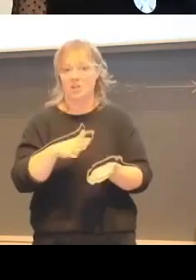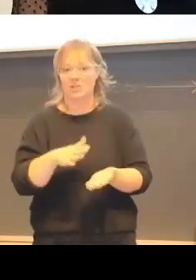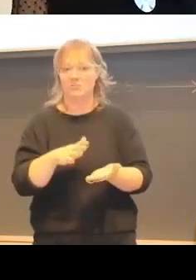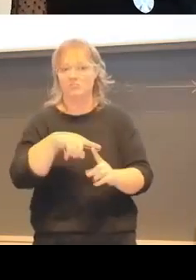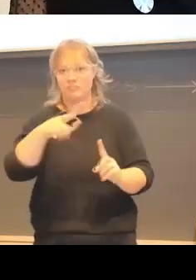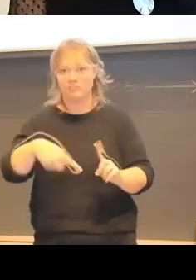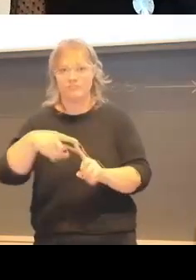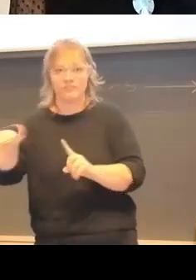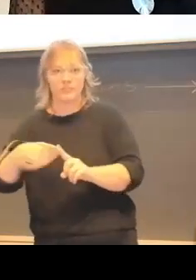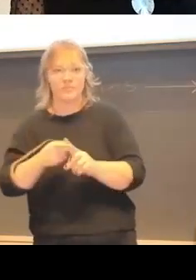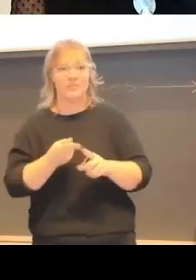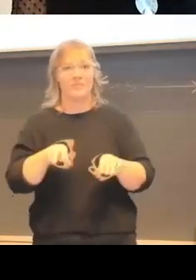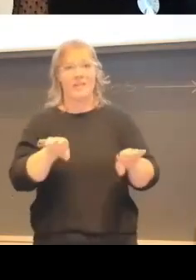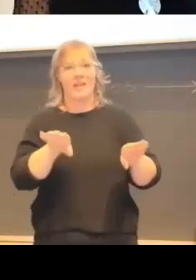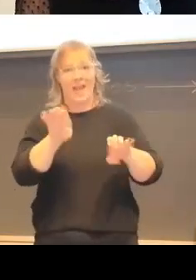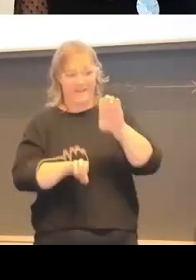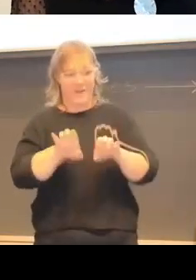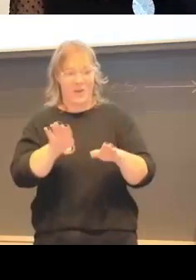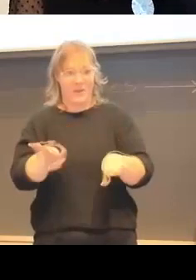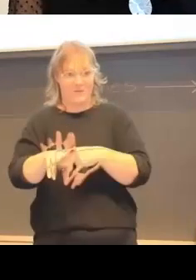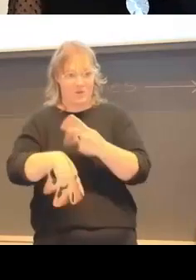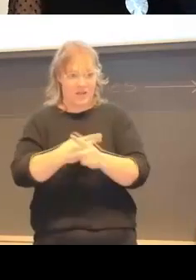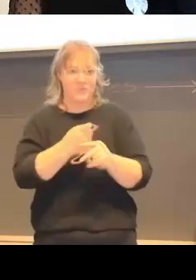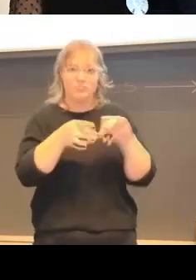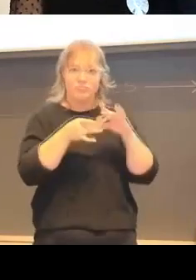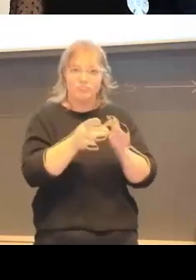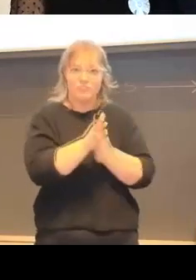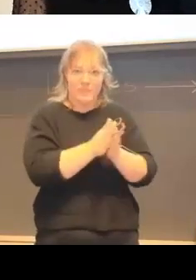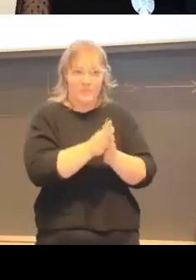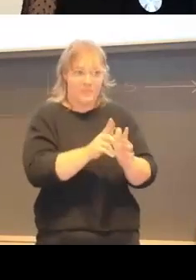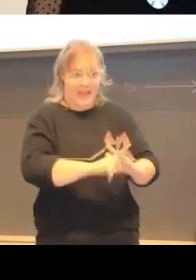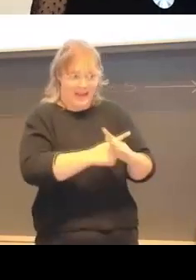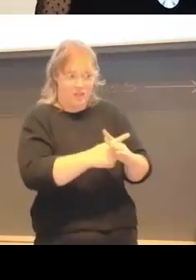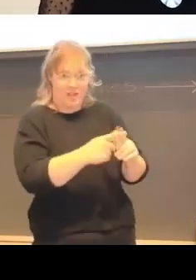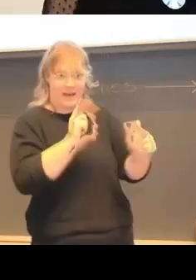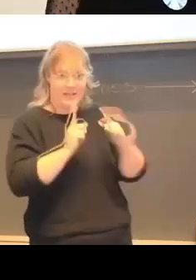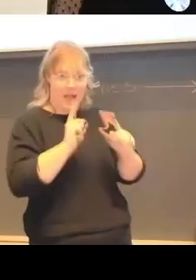Behavior types which included items tied to initiating the dialogue nonverbals gathering